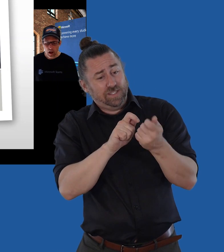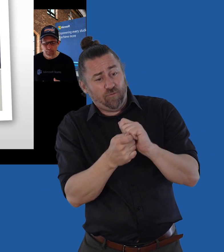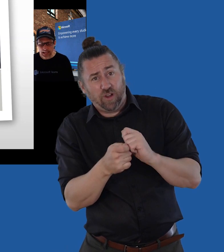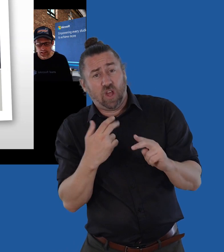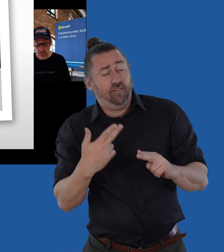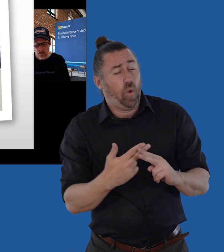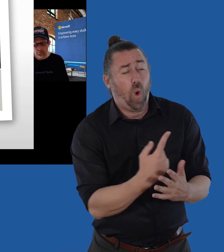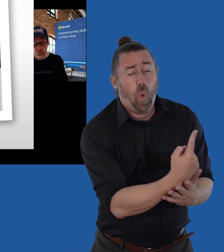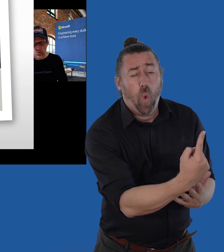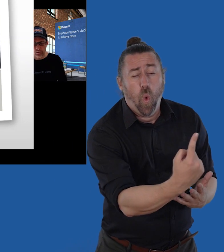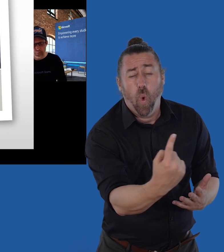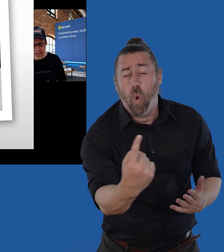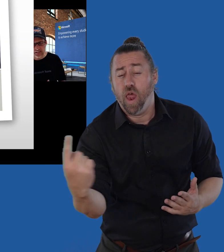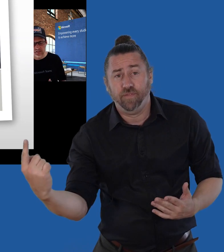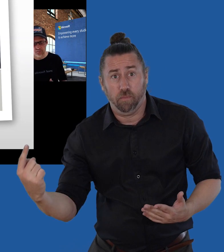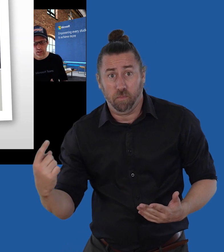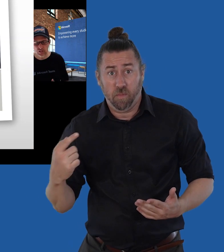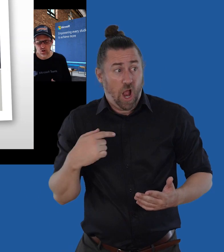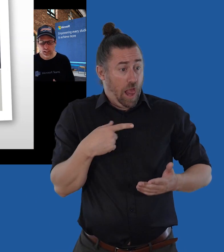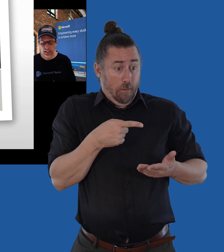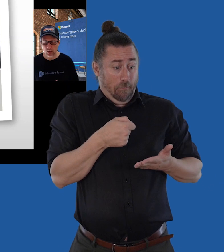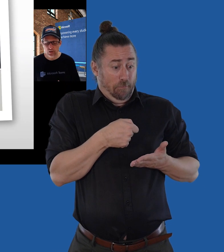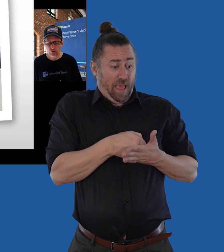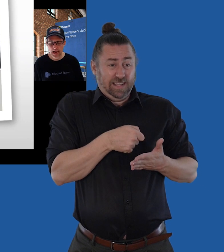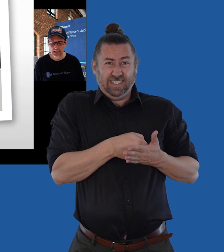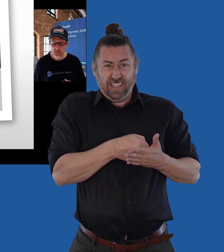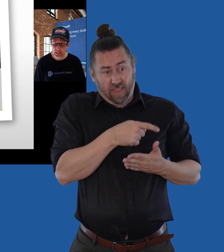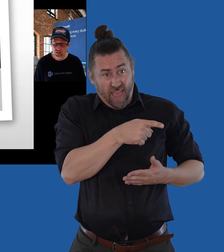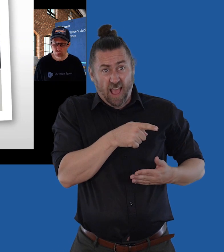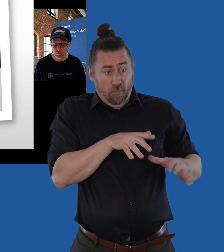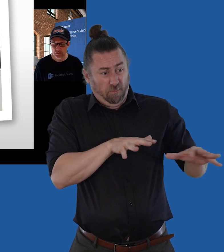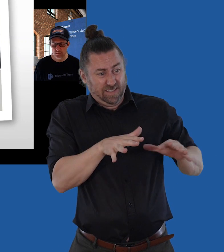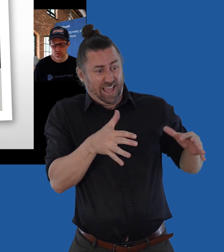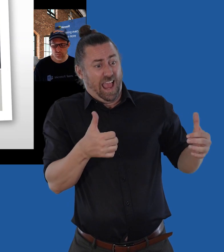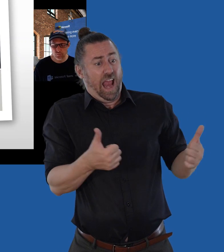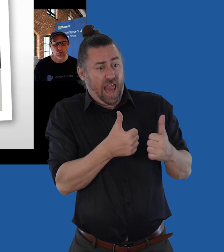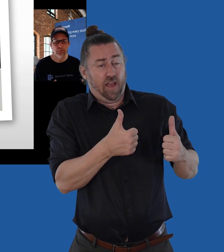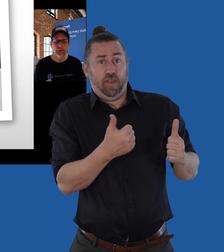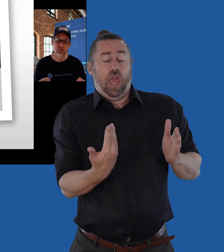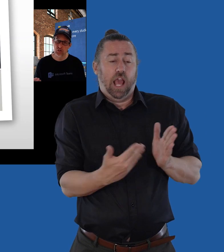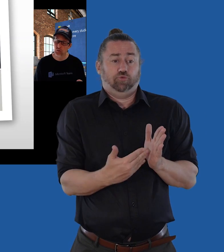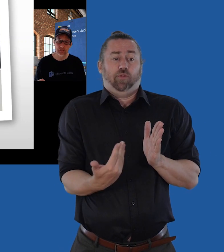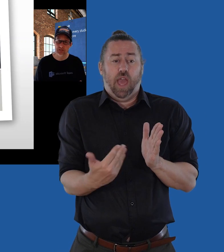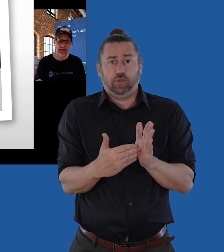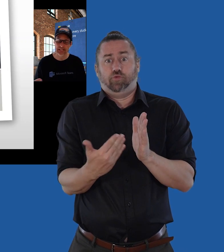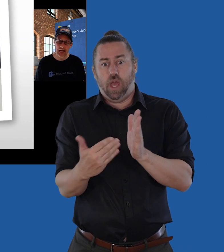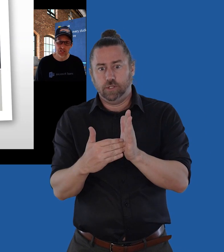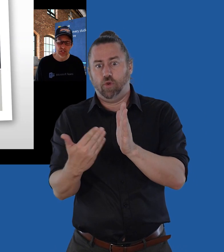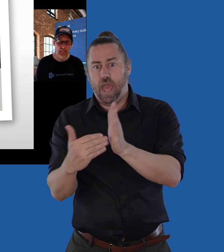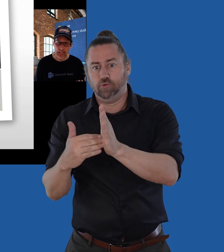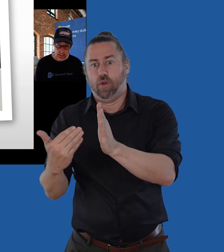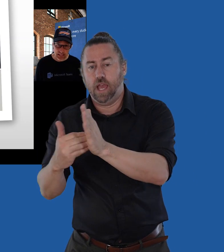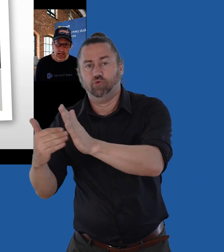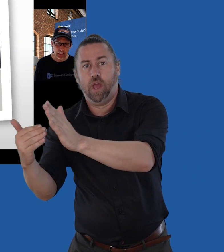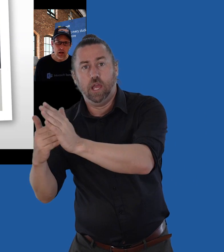I barely had time to do all the basics of my job, let alone create special resources for all the students that I touch in a day.